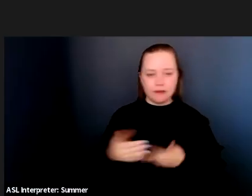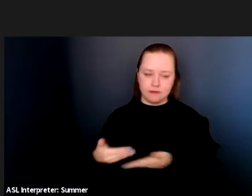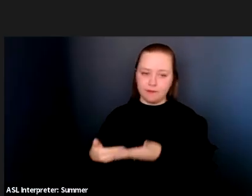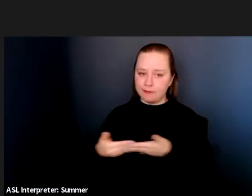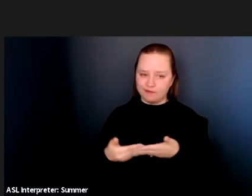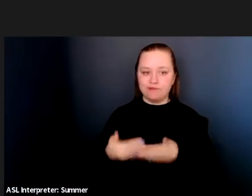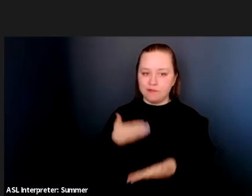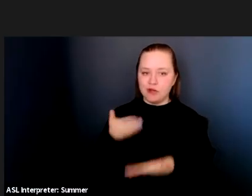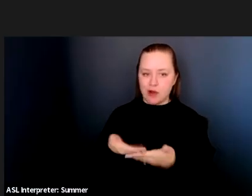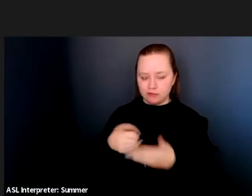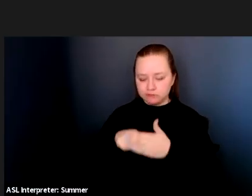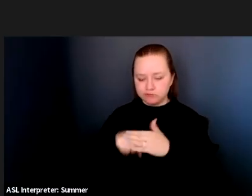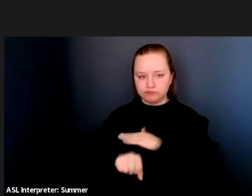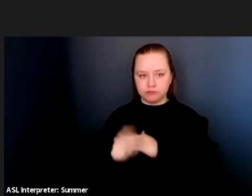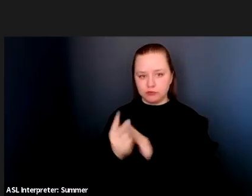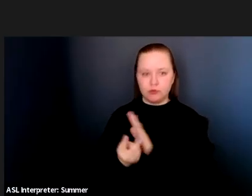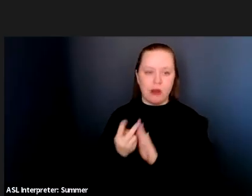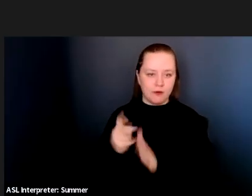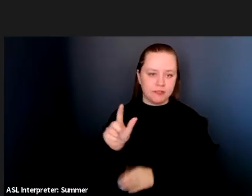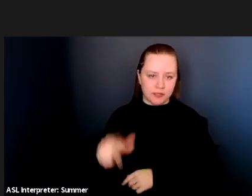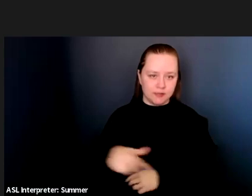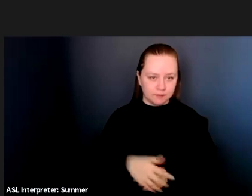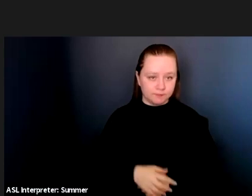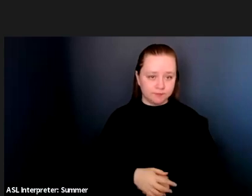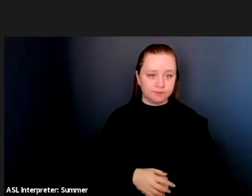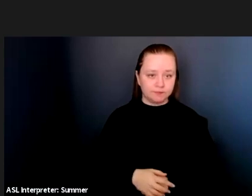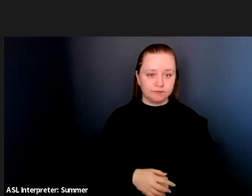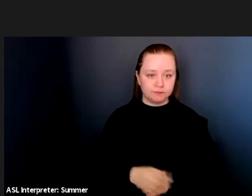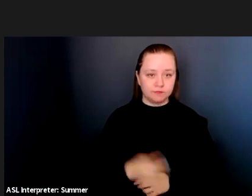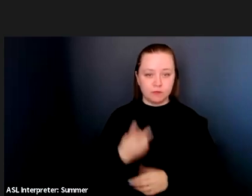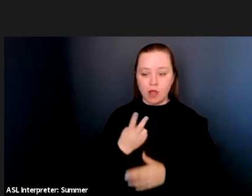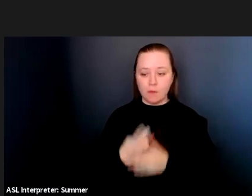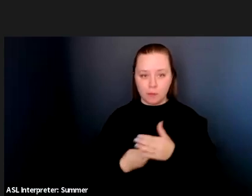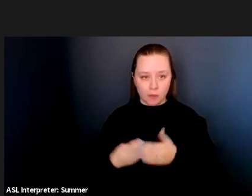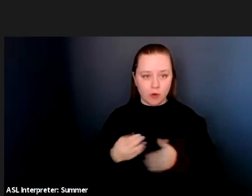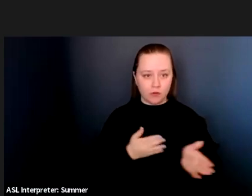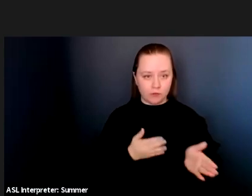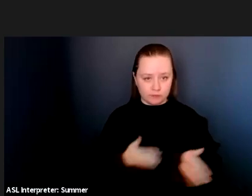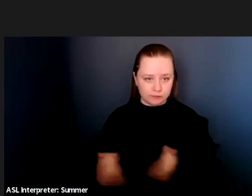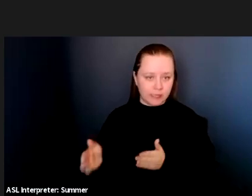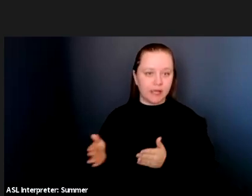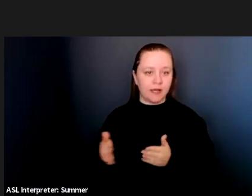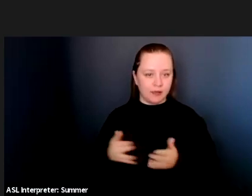Both times I was going to breastfeed. I tried to breastfeed my first child,